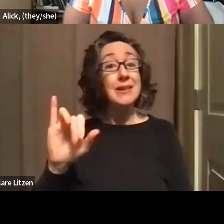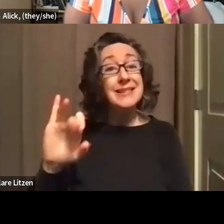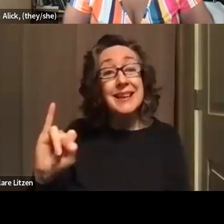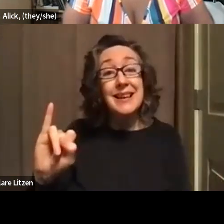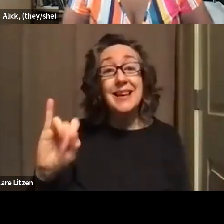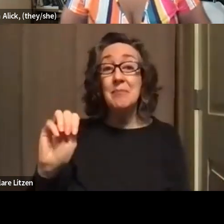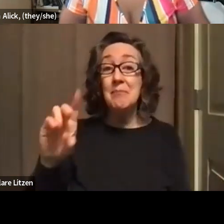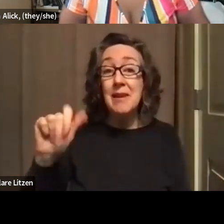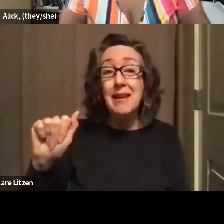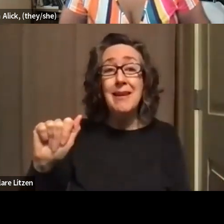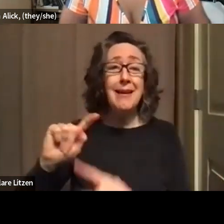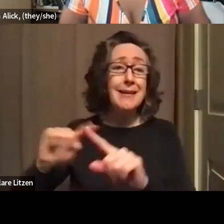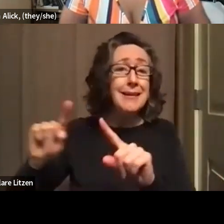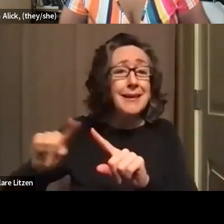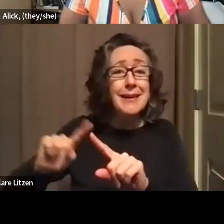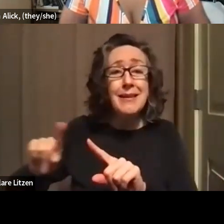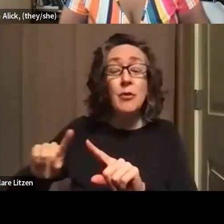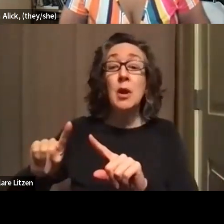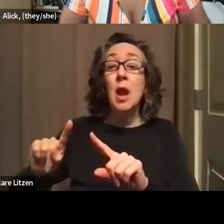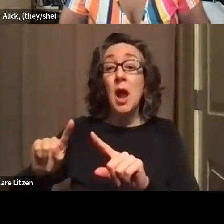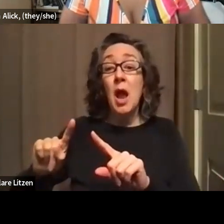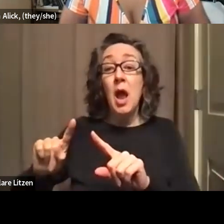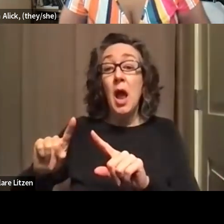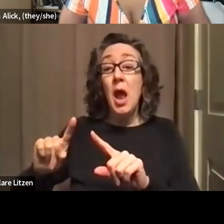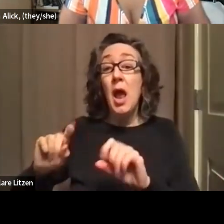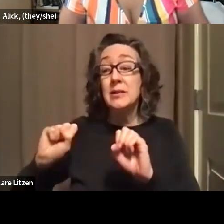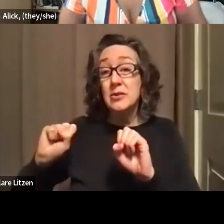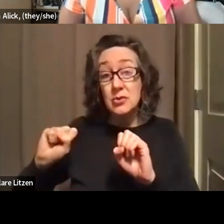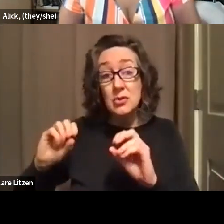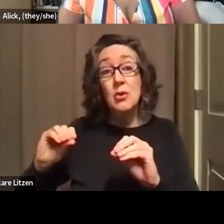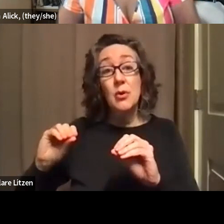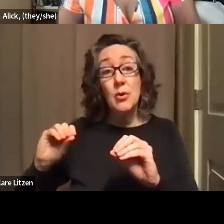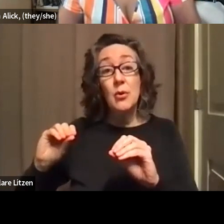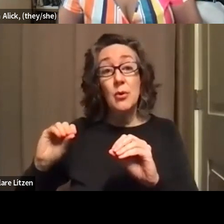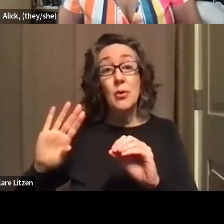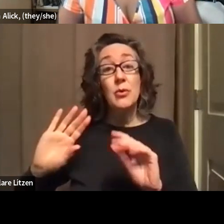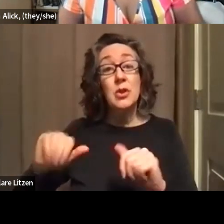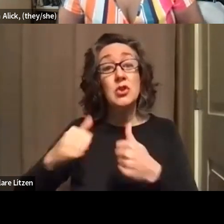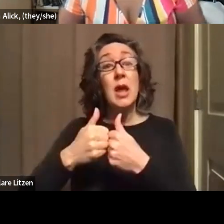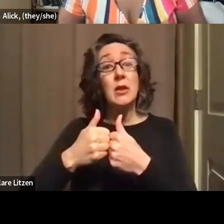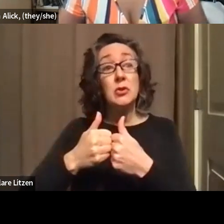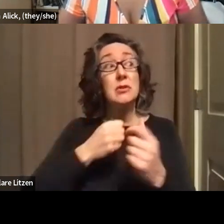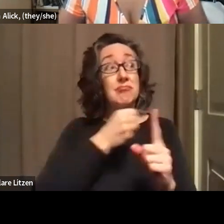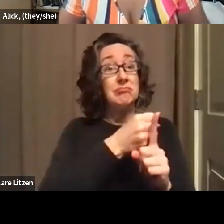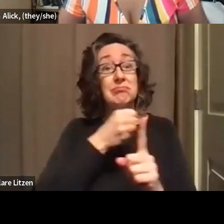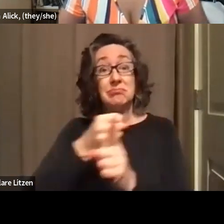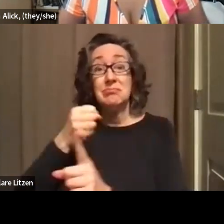So I guess, in respect, the challenges are broad.